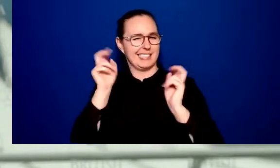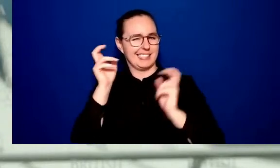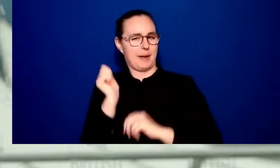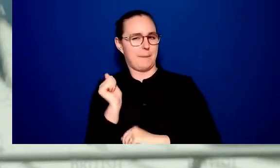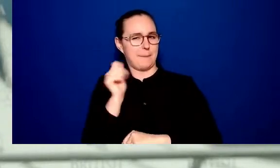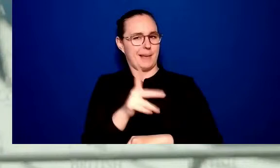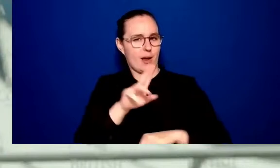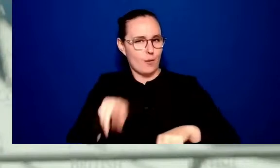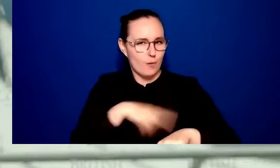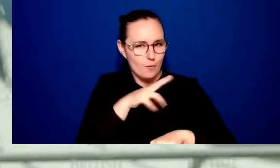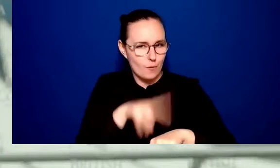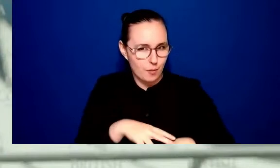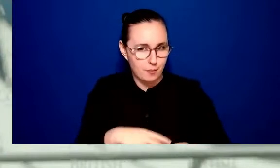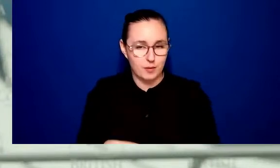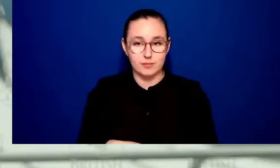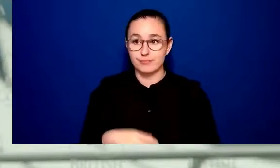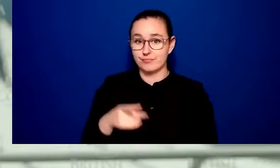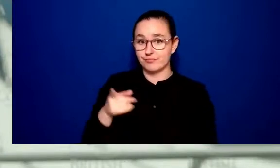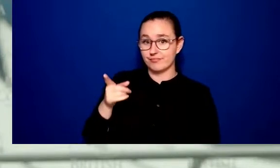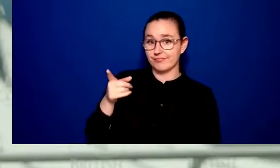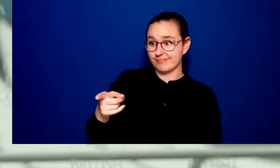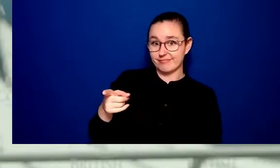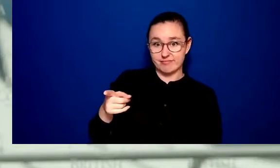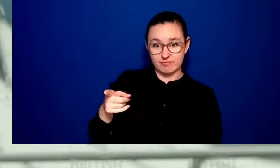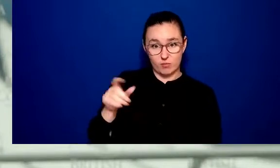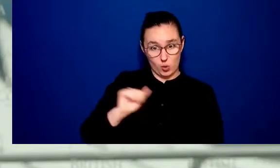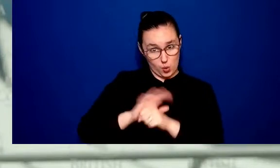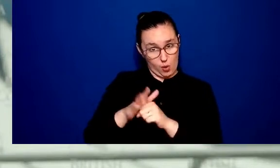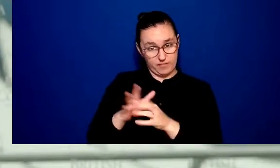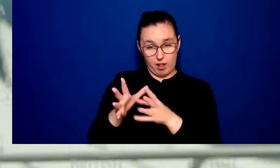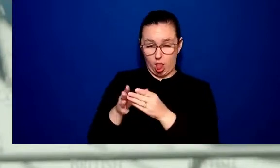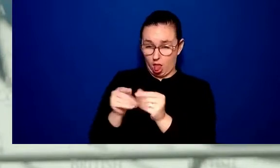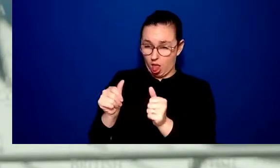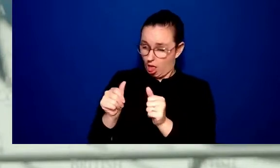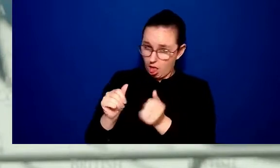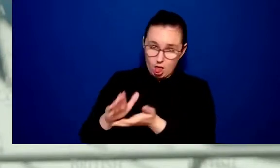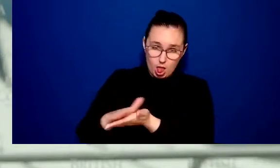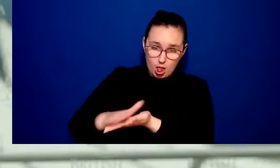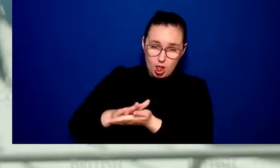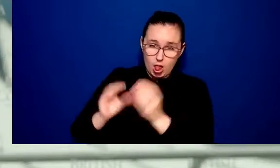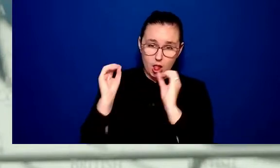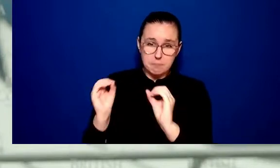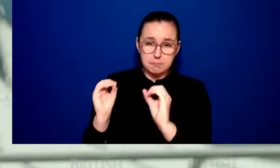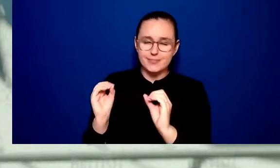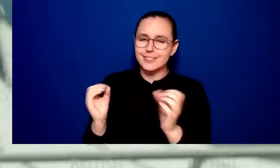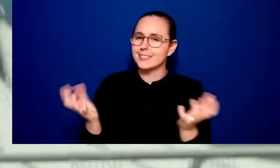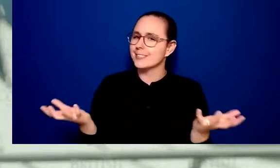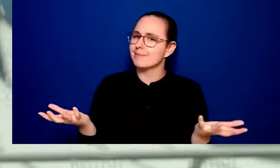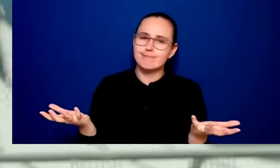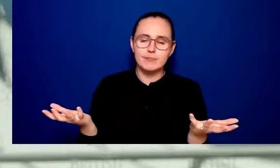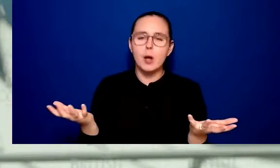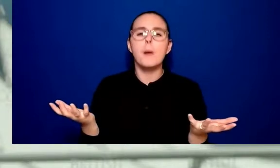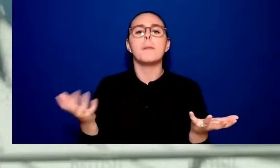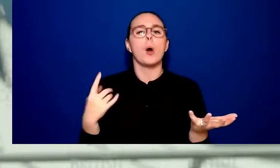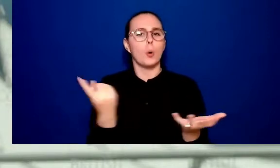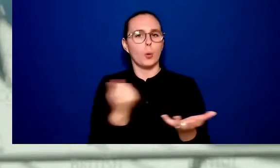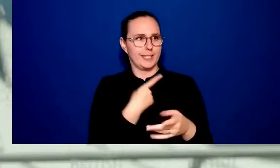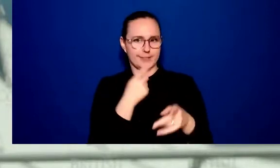much, much less if only vaccinated people are together. But we also see that the people